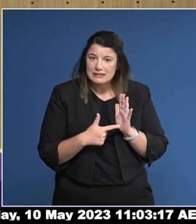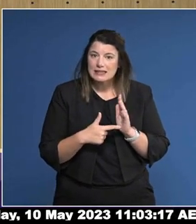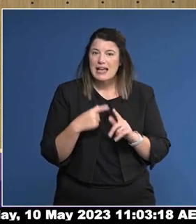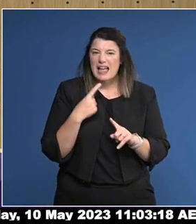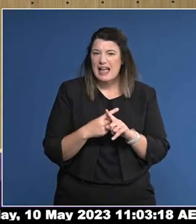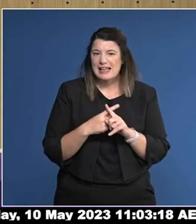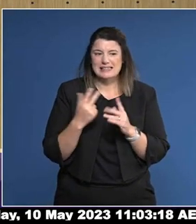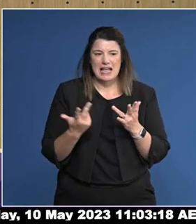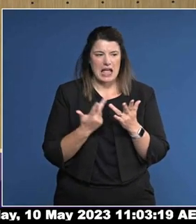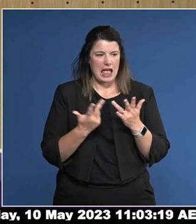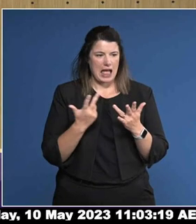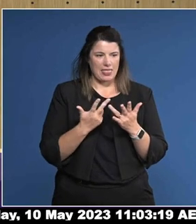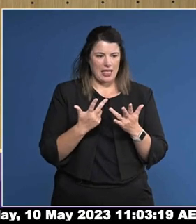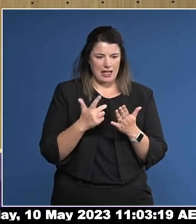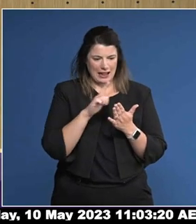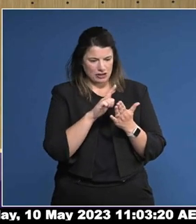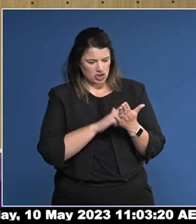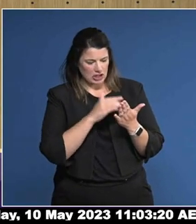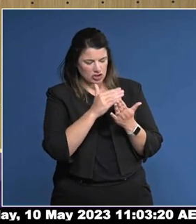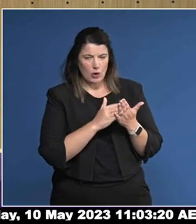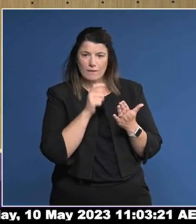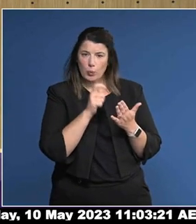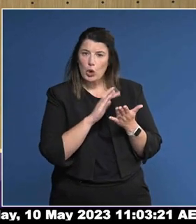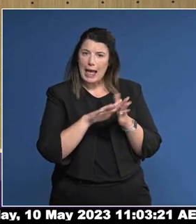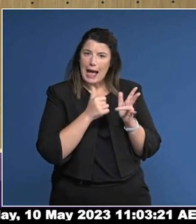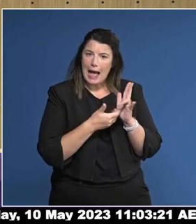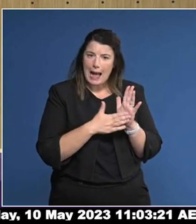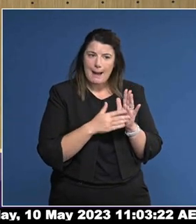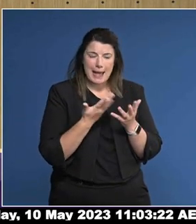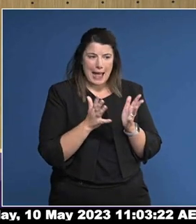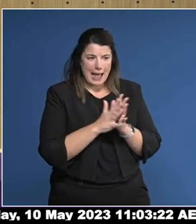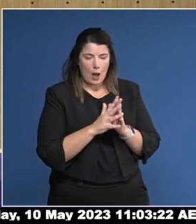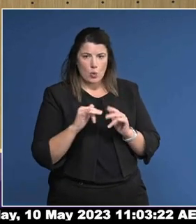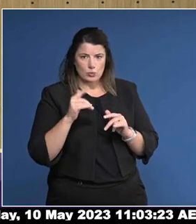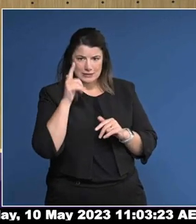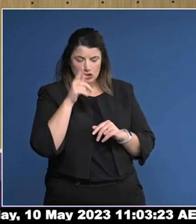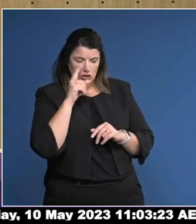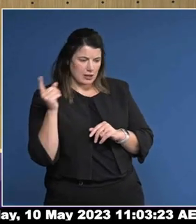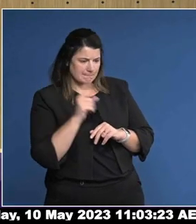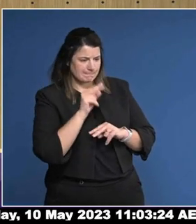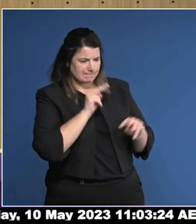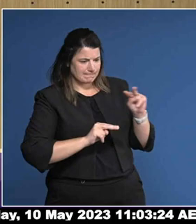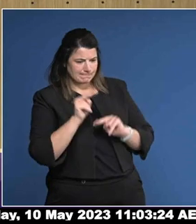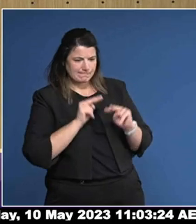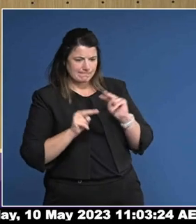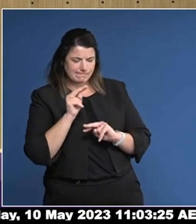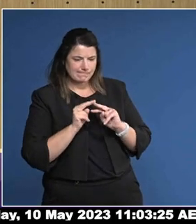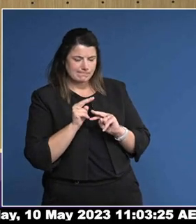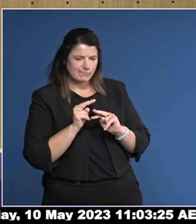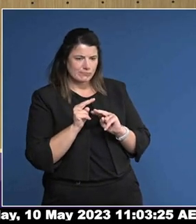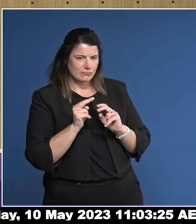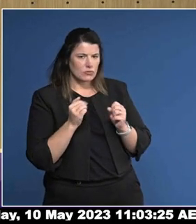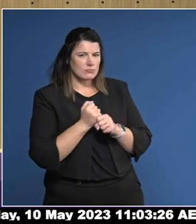legislation around harm so that they are able to - to form appropriate judgment and